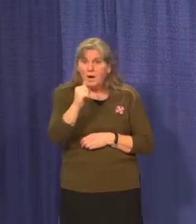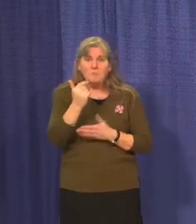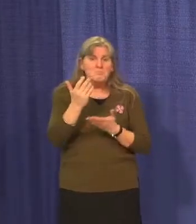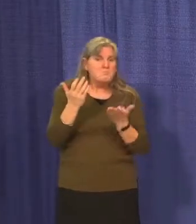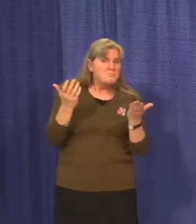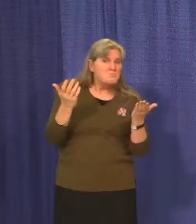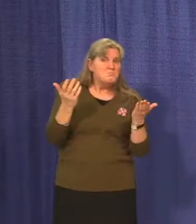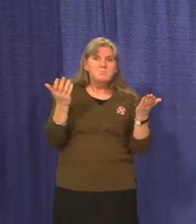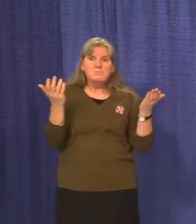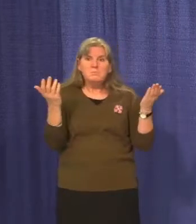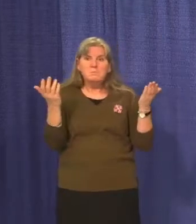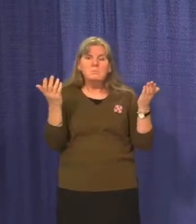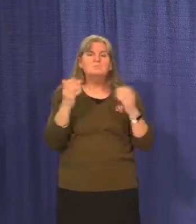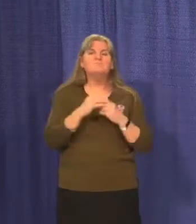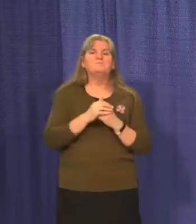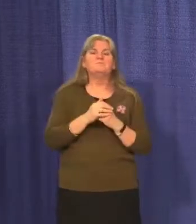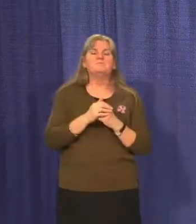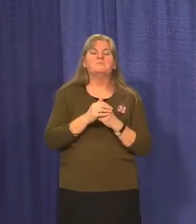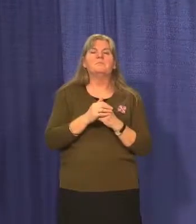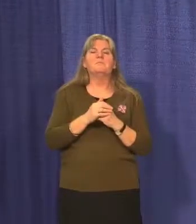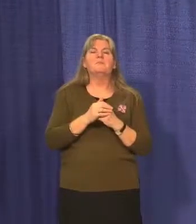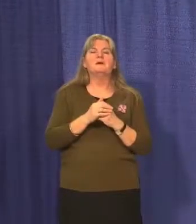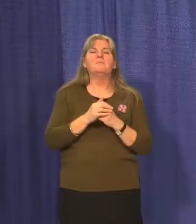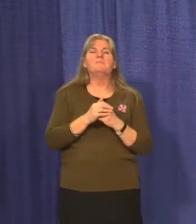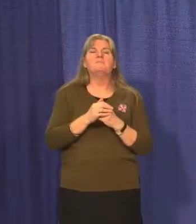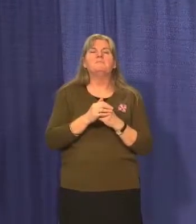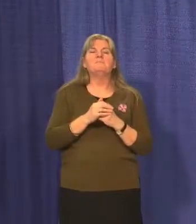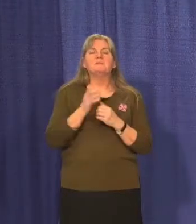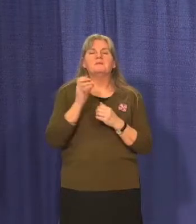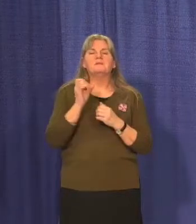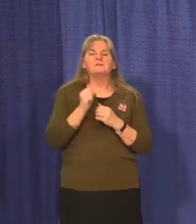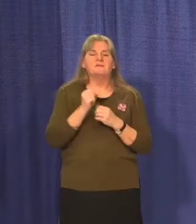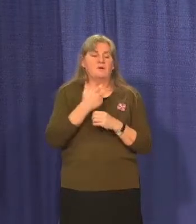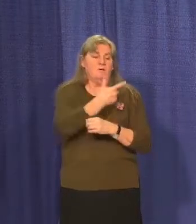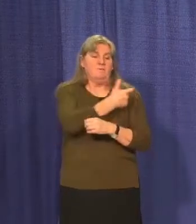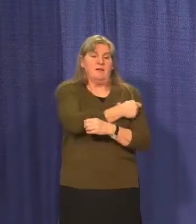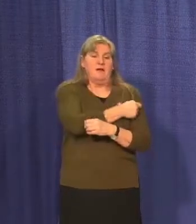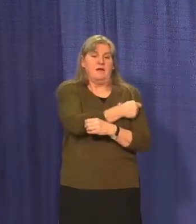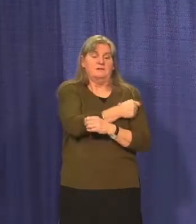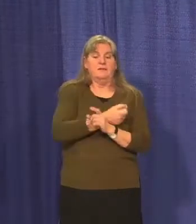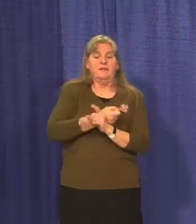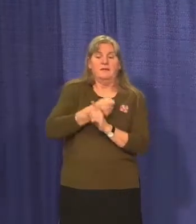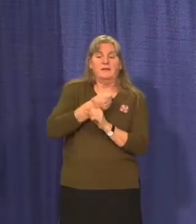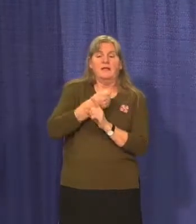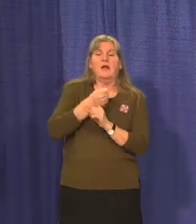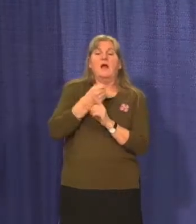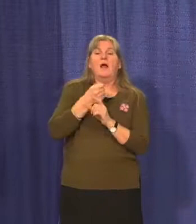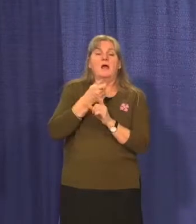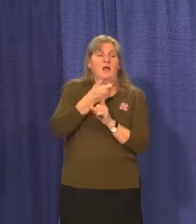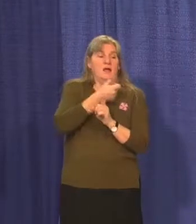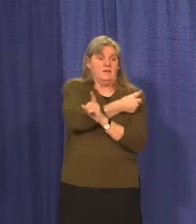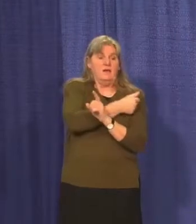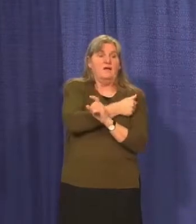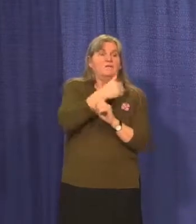population needs to be immunized but the effect, as I mentioned, of the vaccine on the ability to